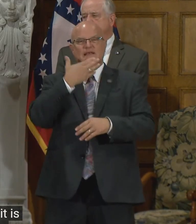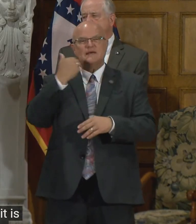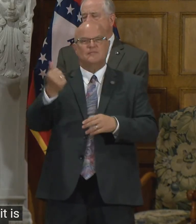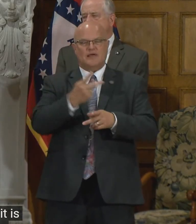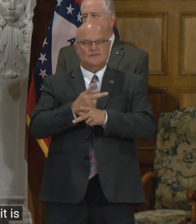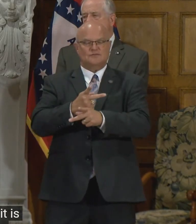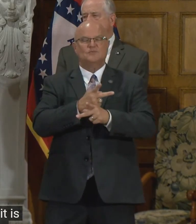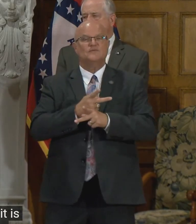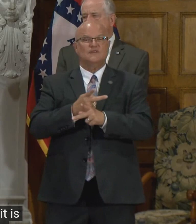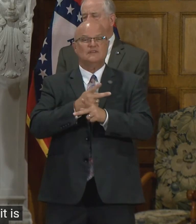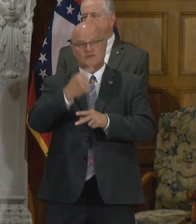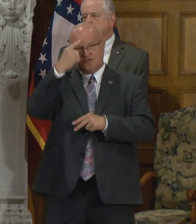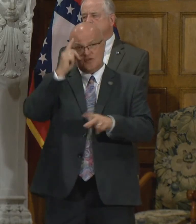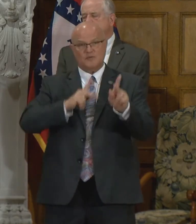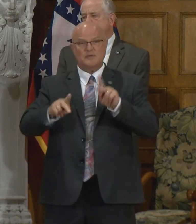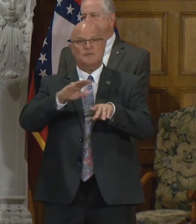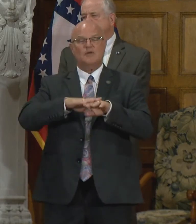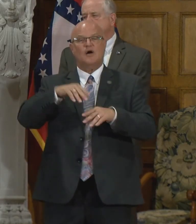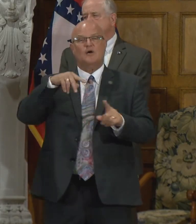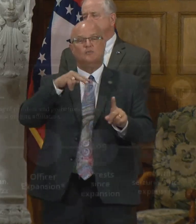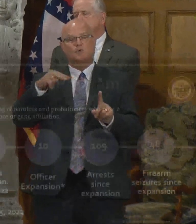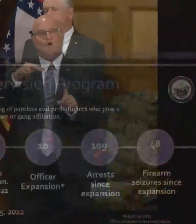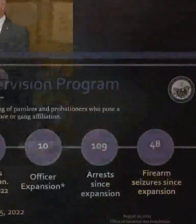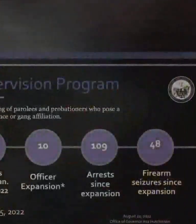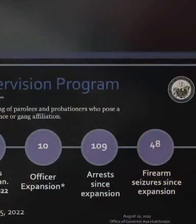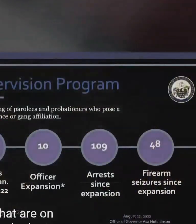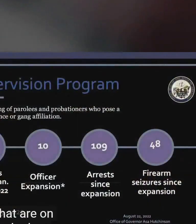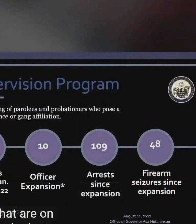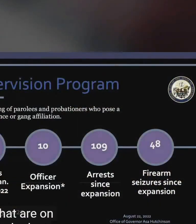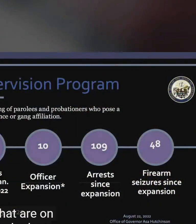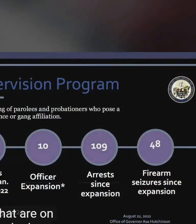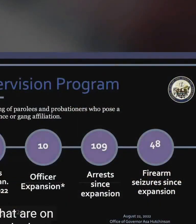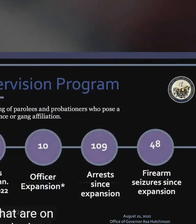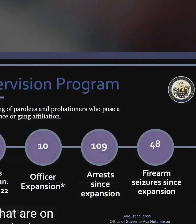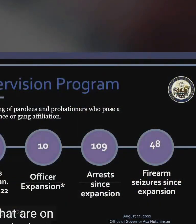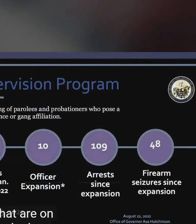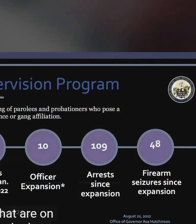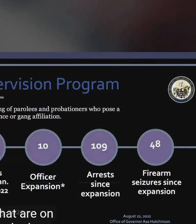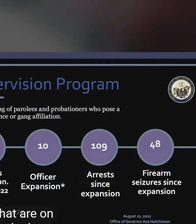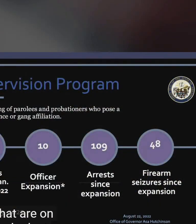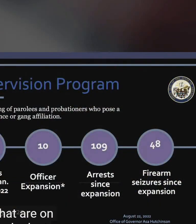of those that are on parole, and I wanted to look at one graph here